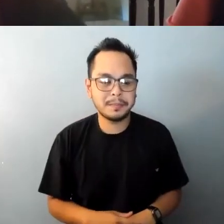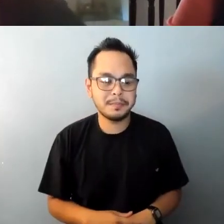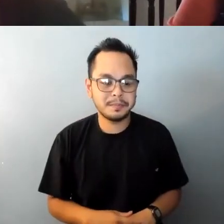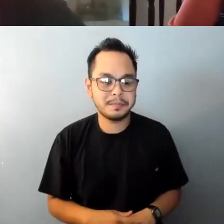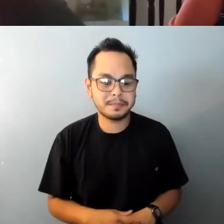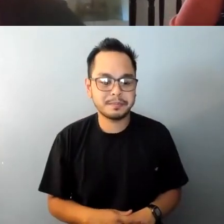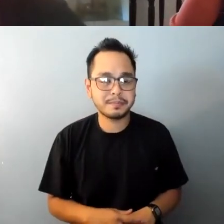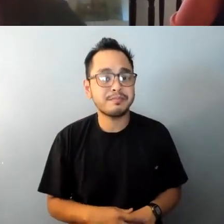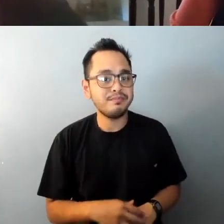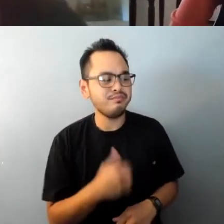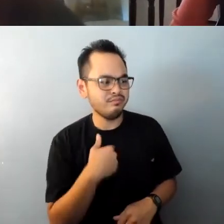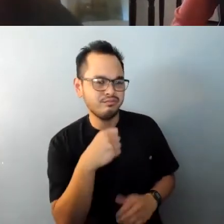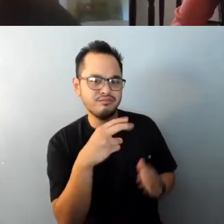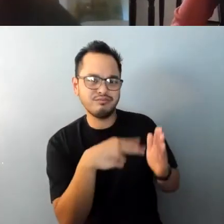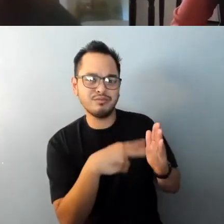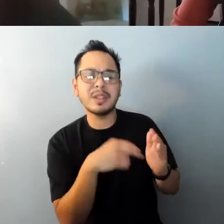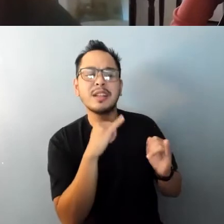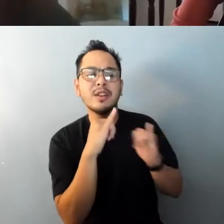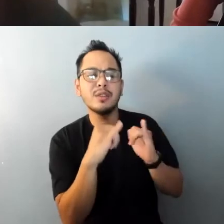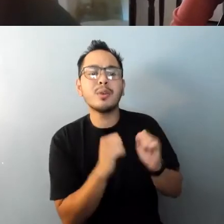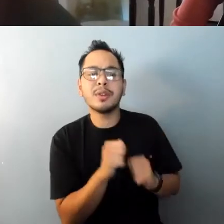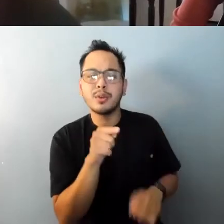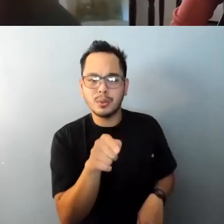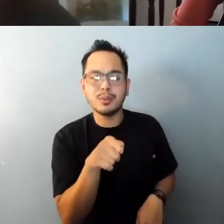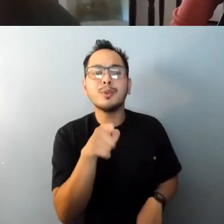an interview with you where you mentioned your word count more than doubles heads. That